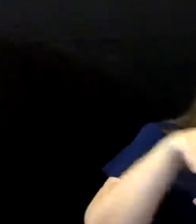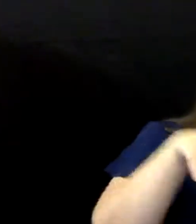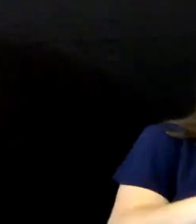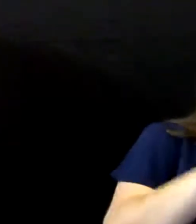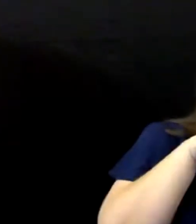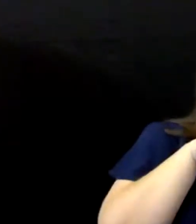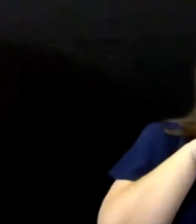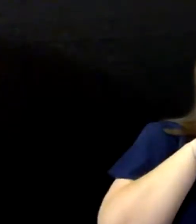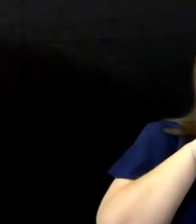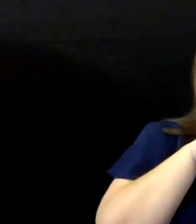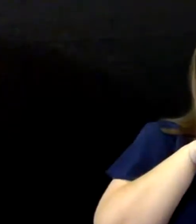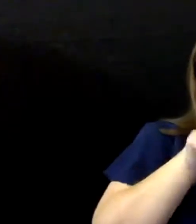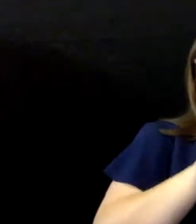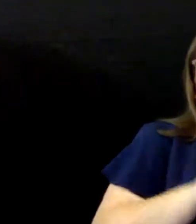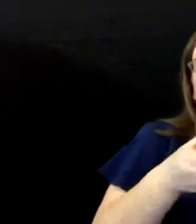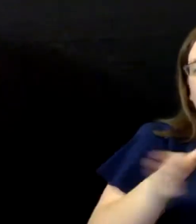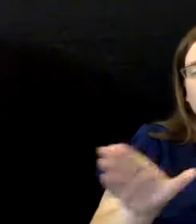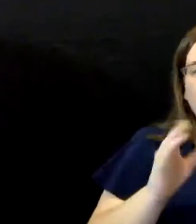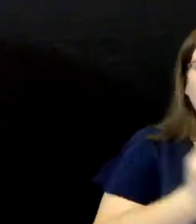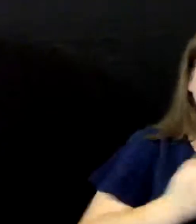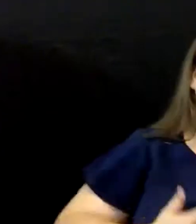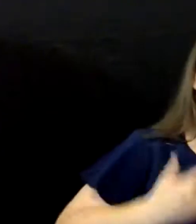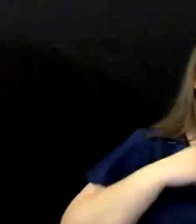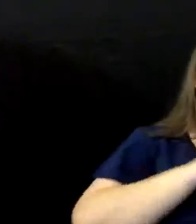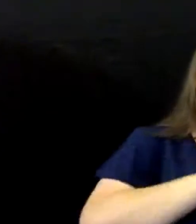Statewide Independent Living Councils, Designated State